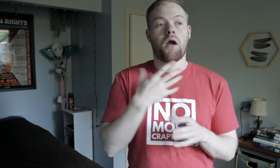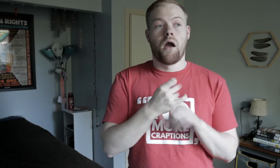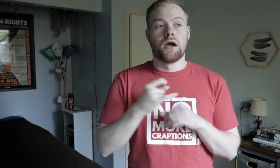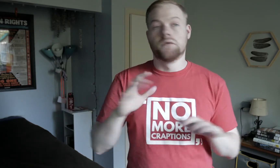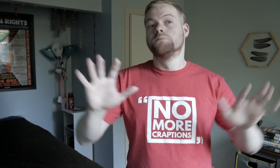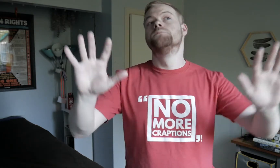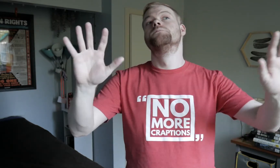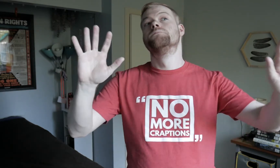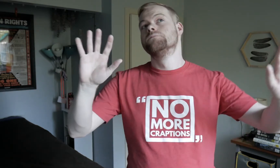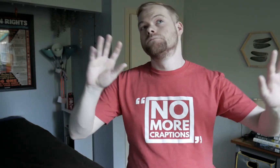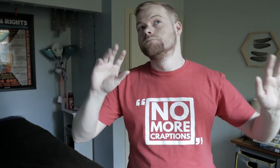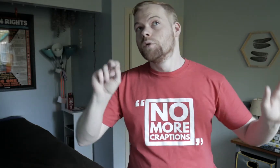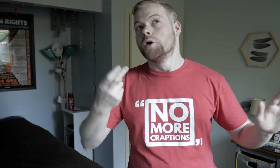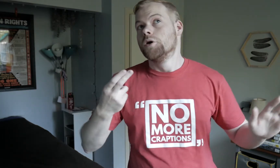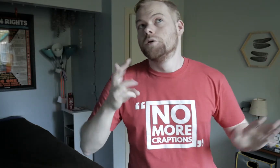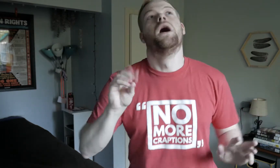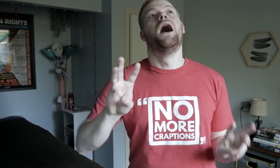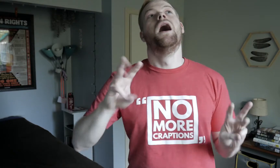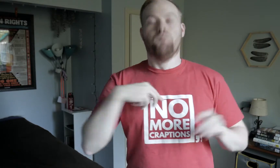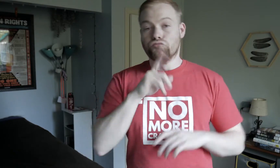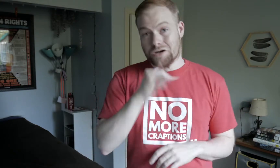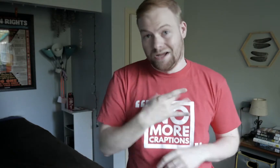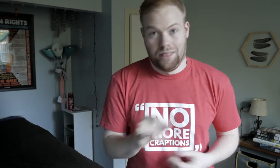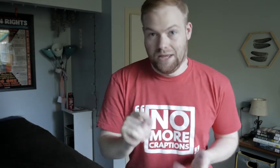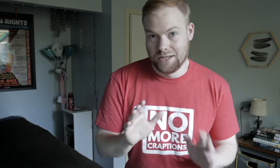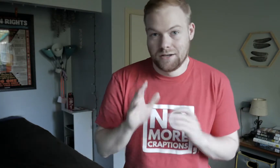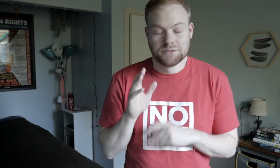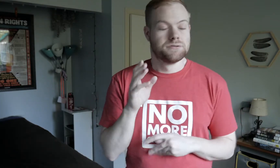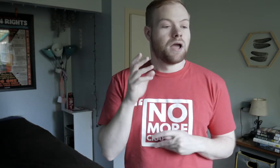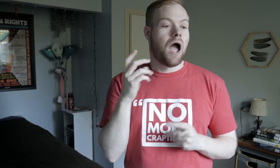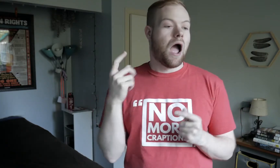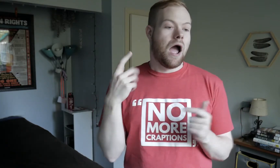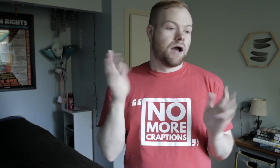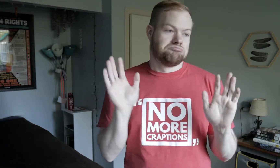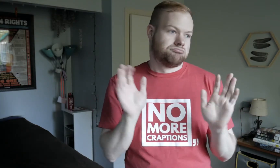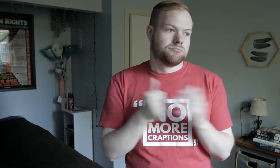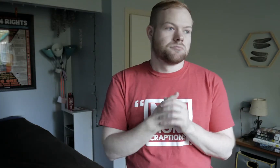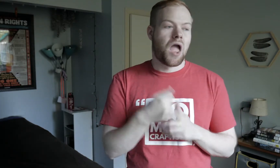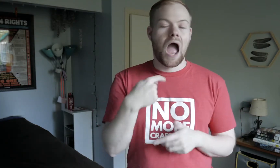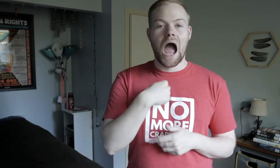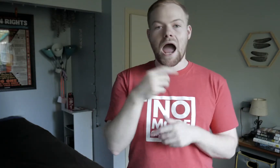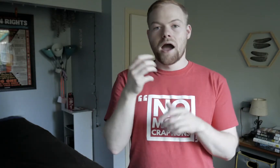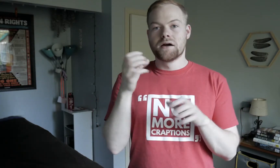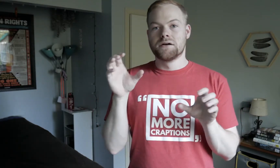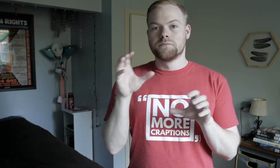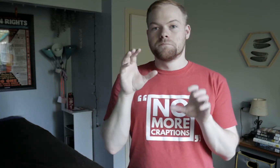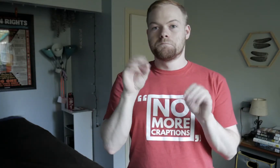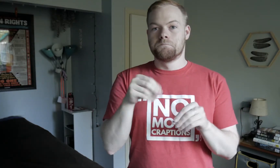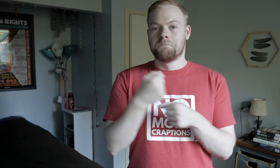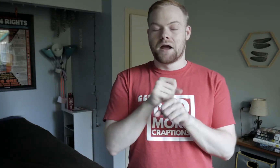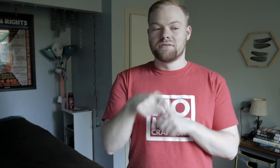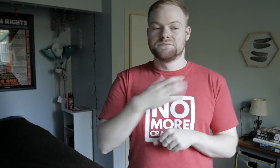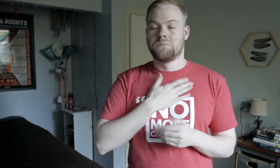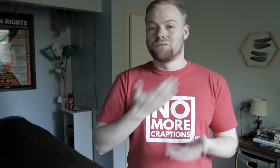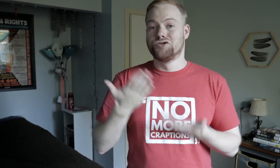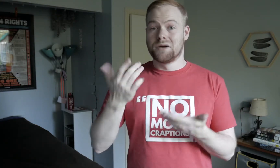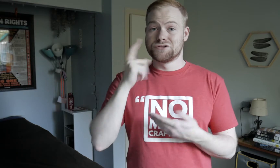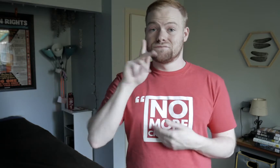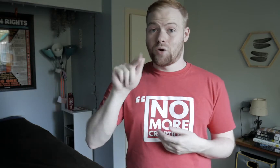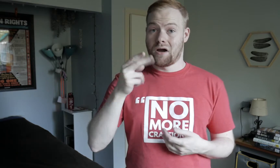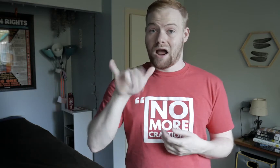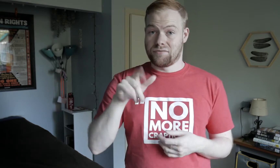I got it and oh, wow. I really like it. I made this my recommendation for Kathy.